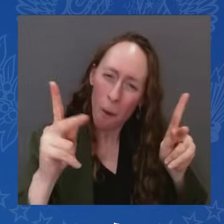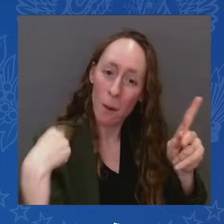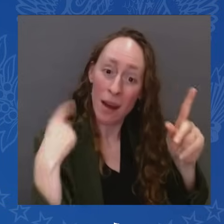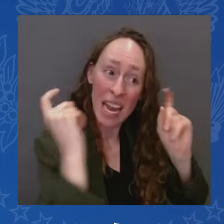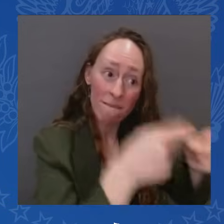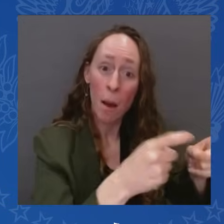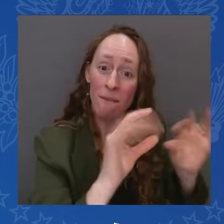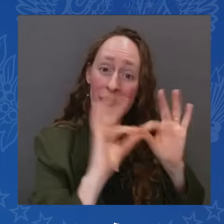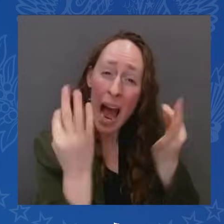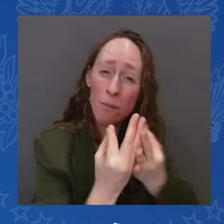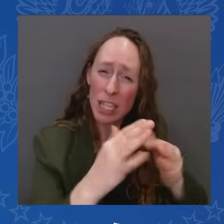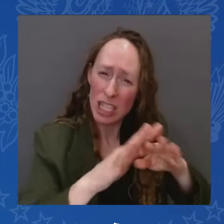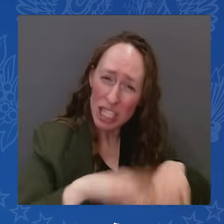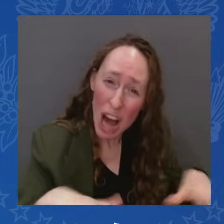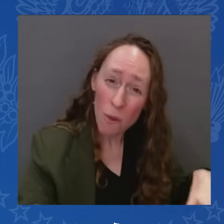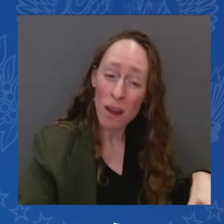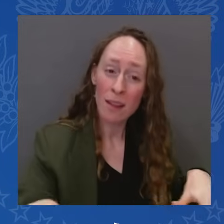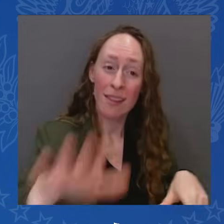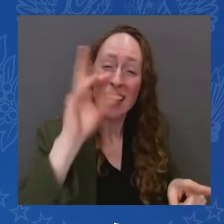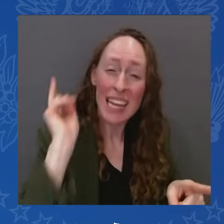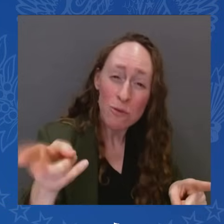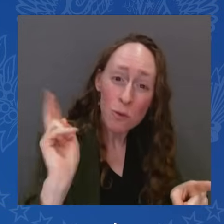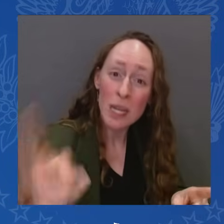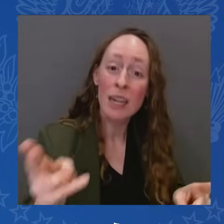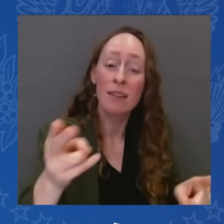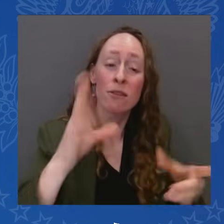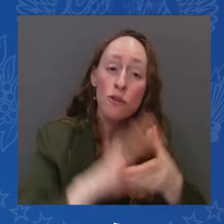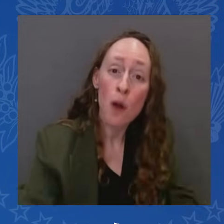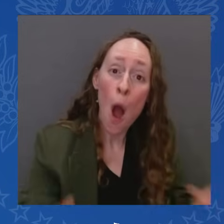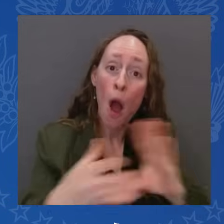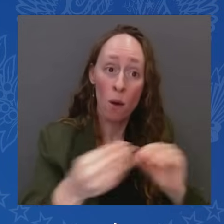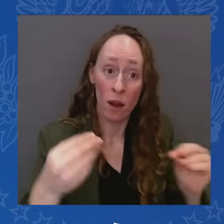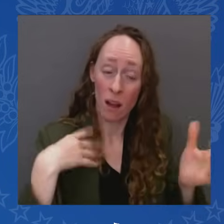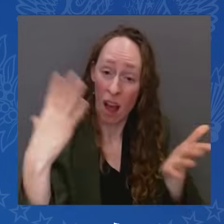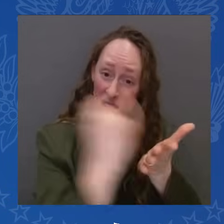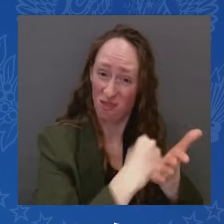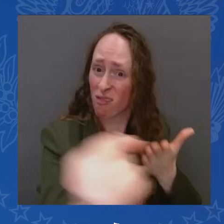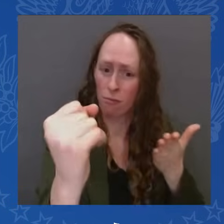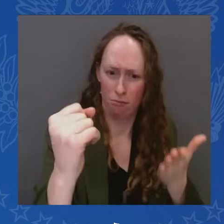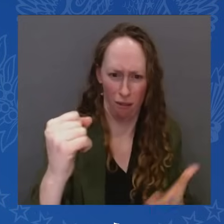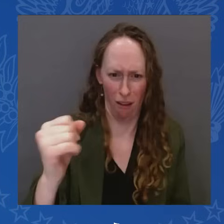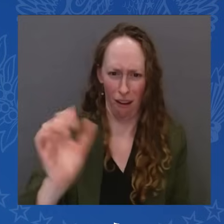I don't know whose idea it is. But I have question to these people: